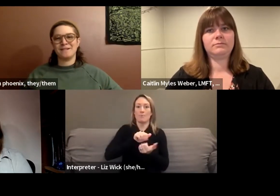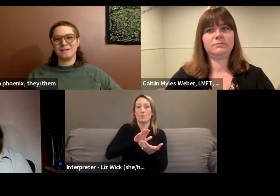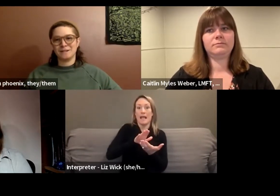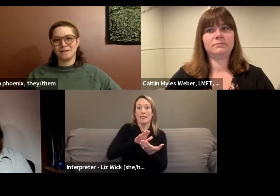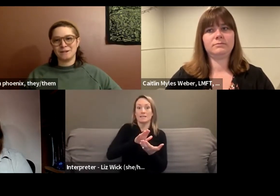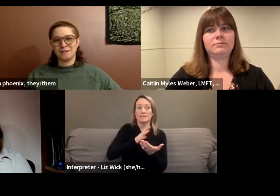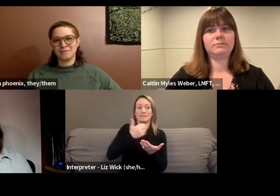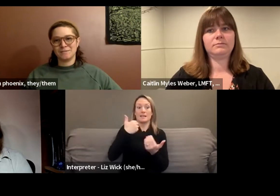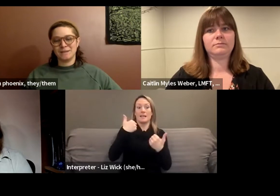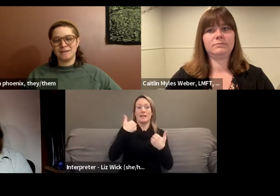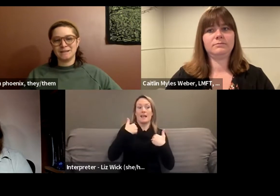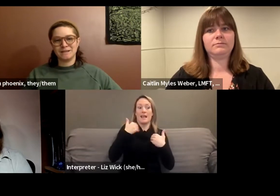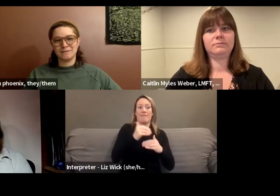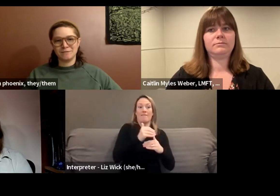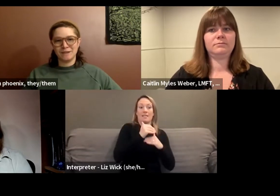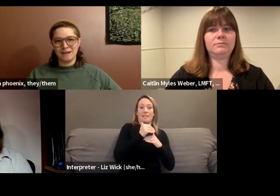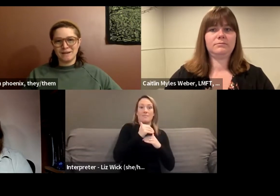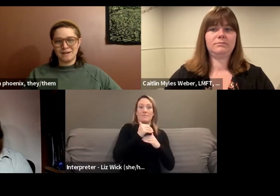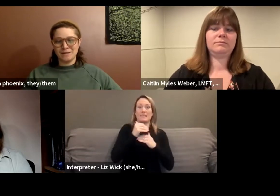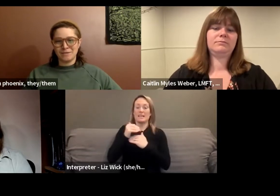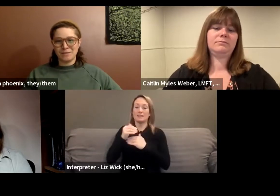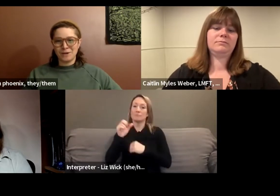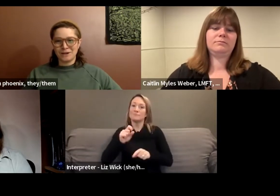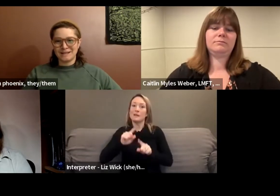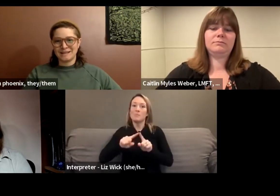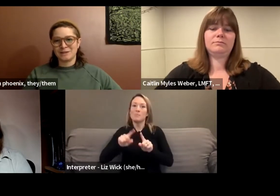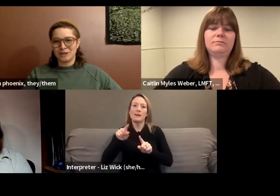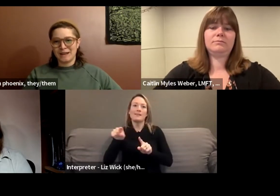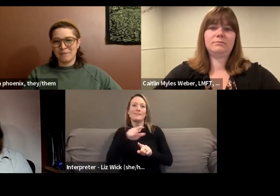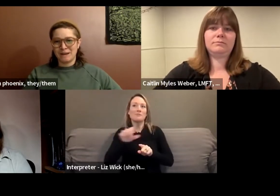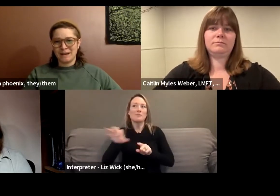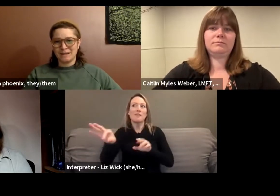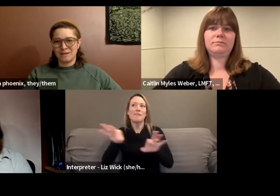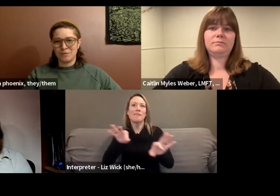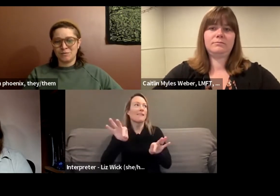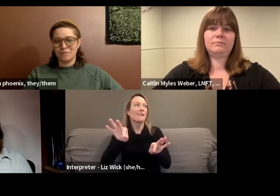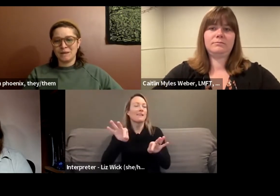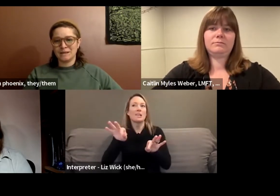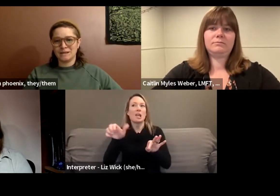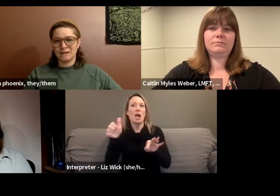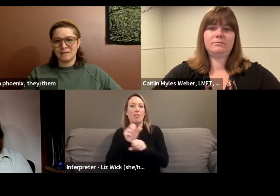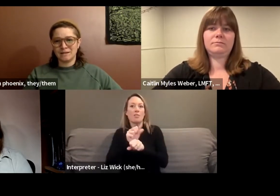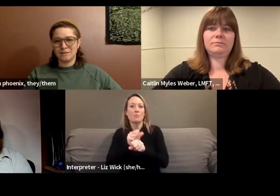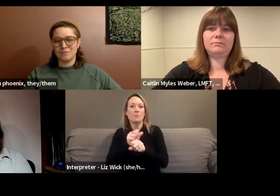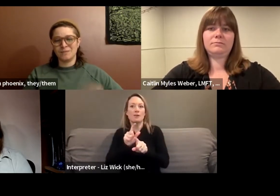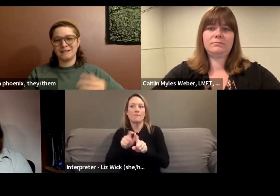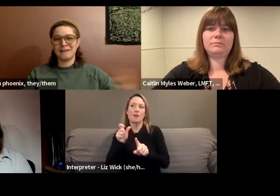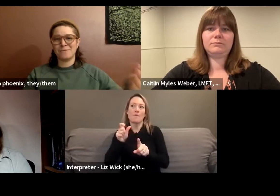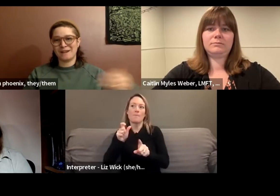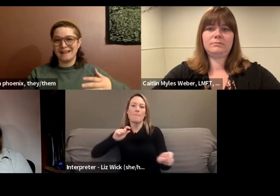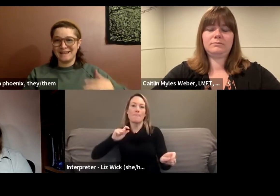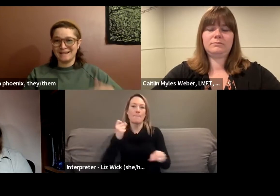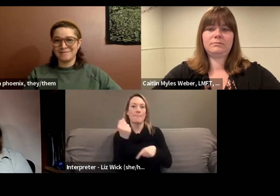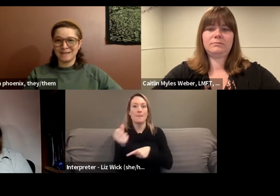all these other pieces of, you know, the work that's actually happening in the movements and the movement that we're in